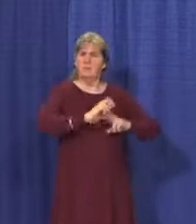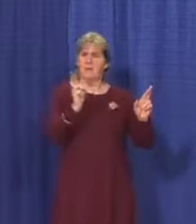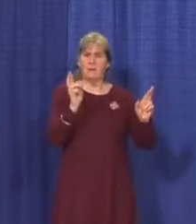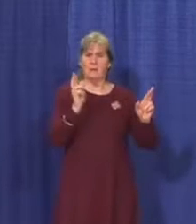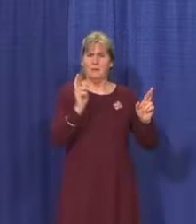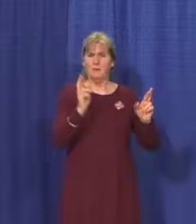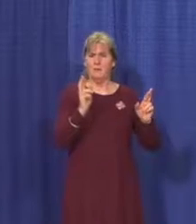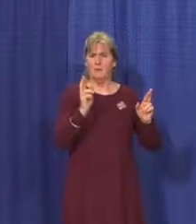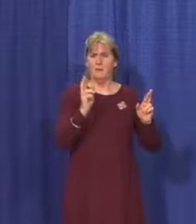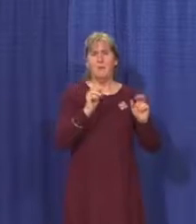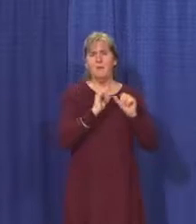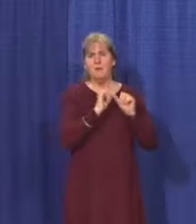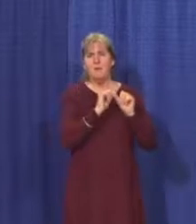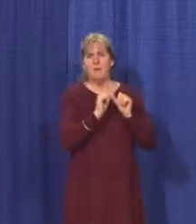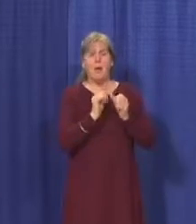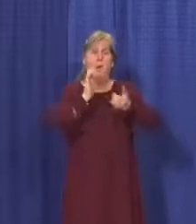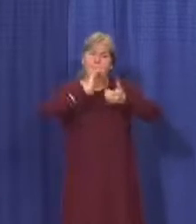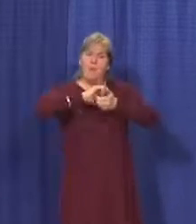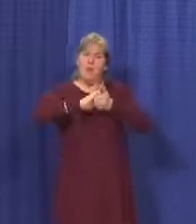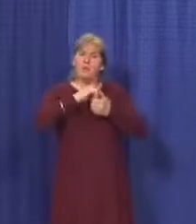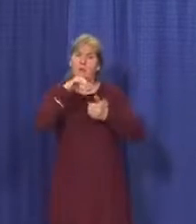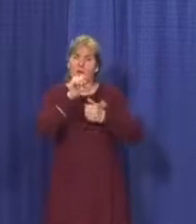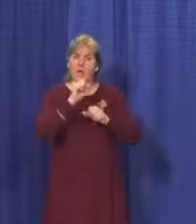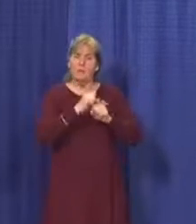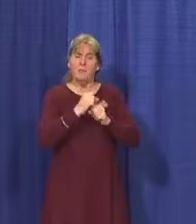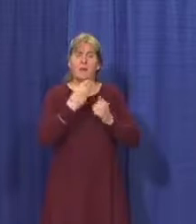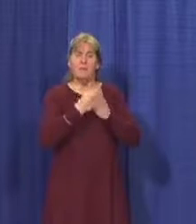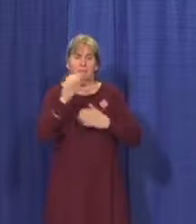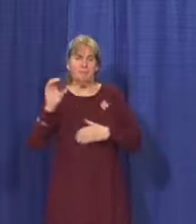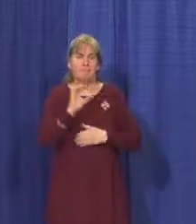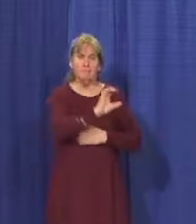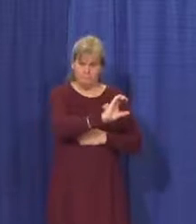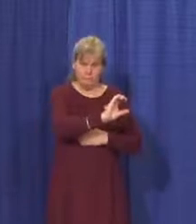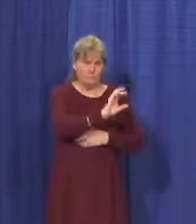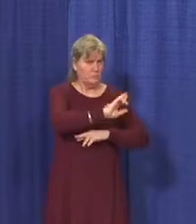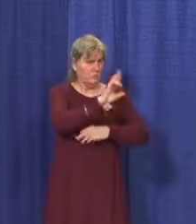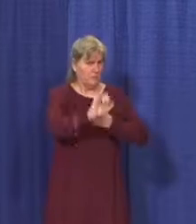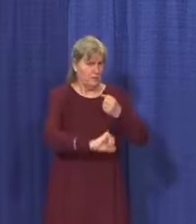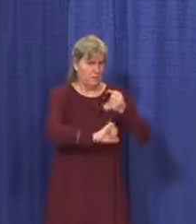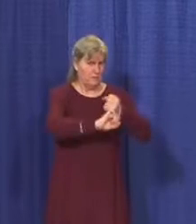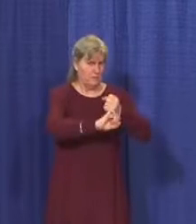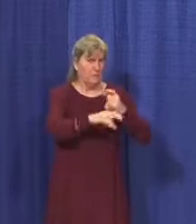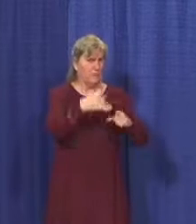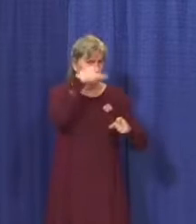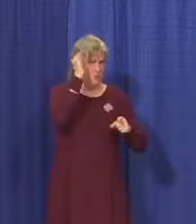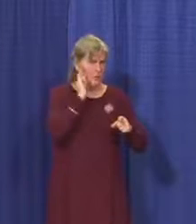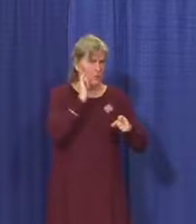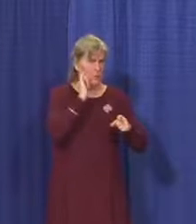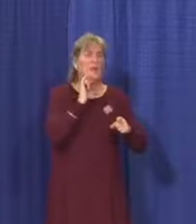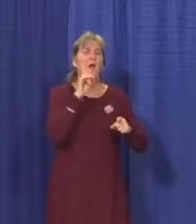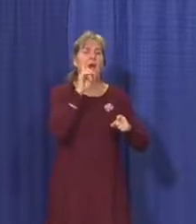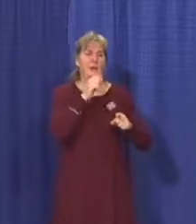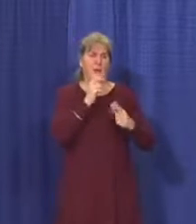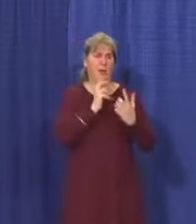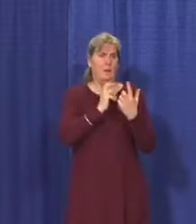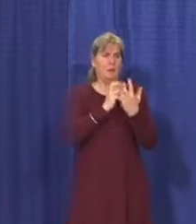And we trust them, but we want to continue to be a partner and deliver those federal dollars so that you can can address its